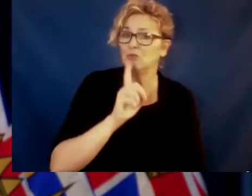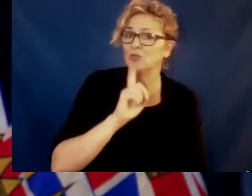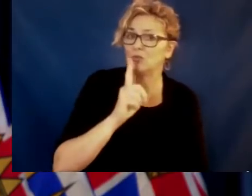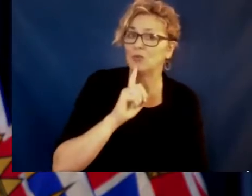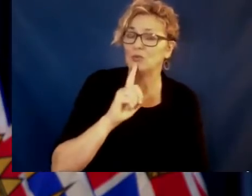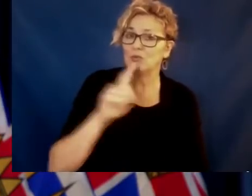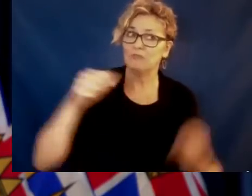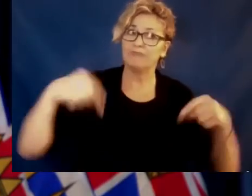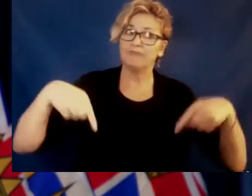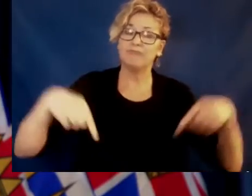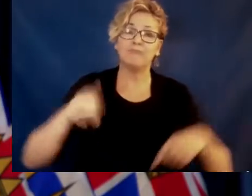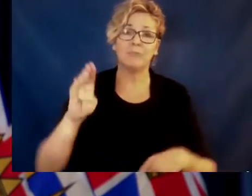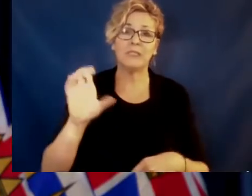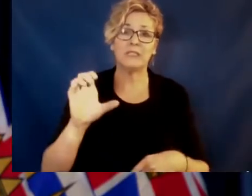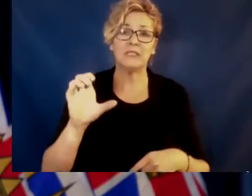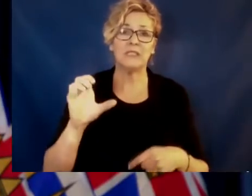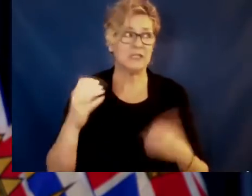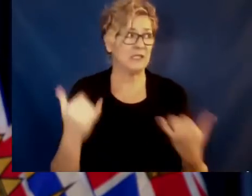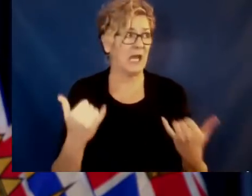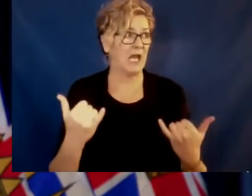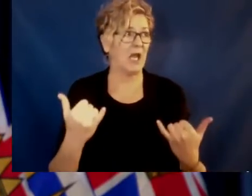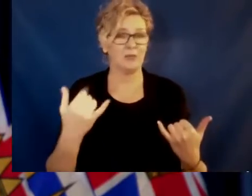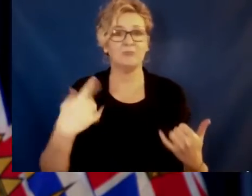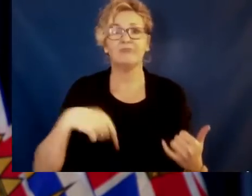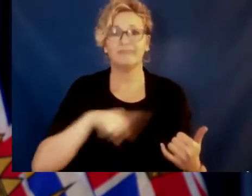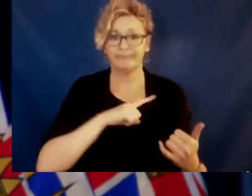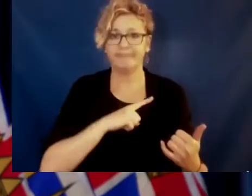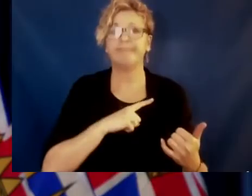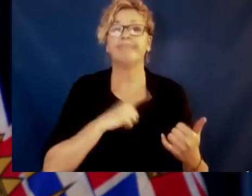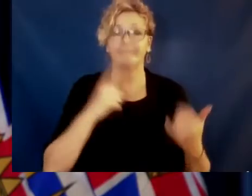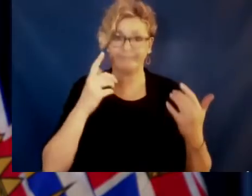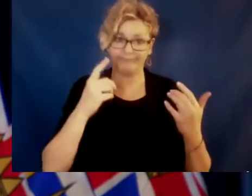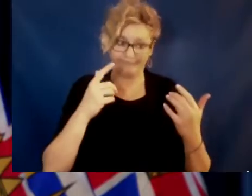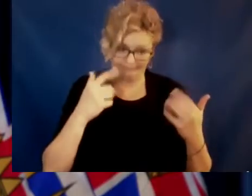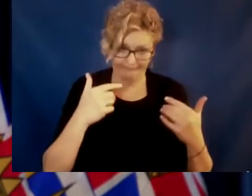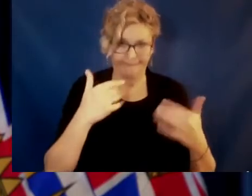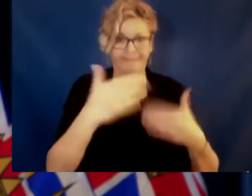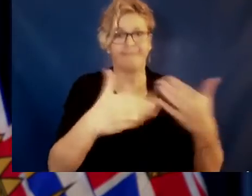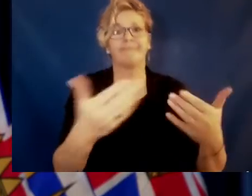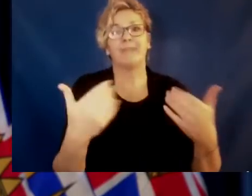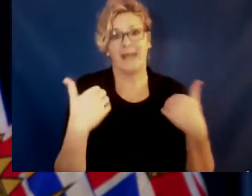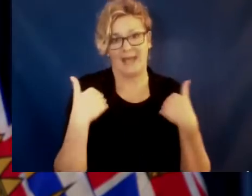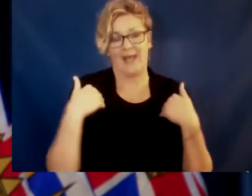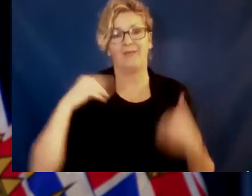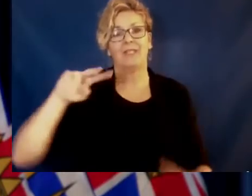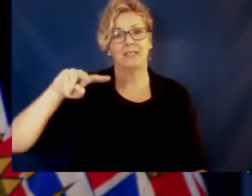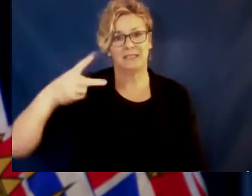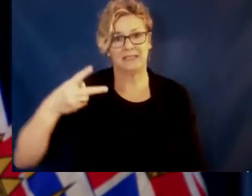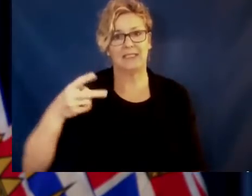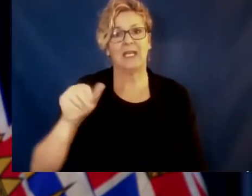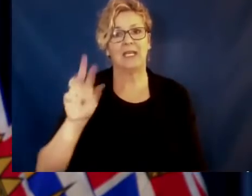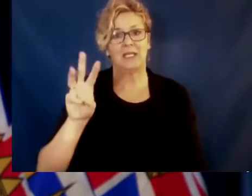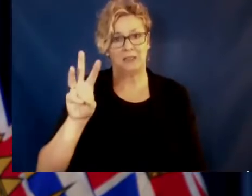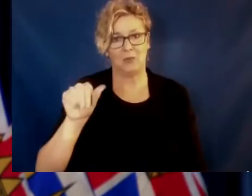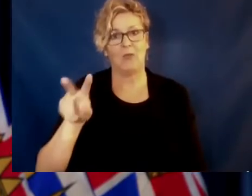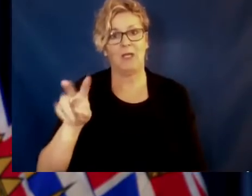looks like and we have shown that we can do that. There continues to be COVID-19 transmission in many parts